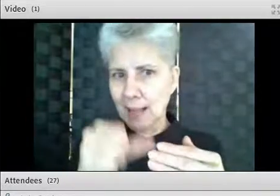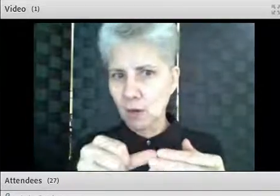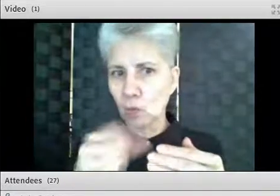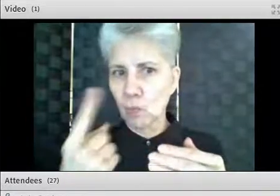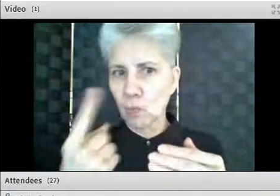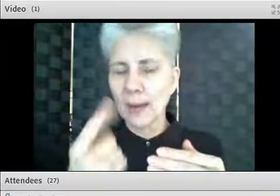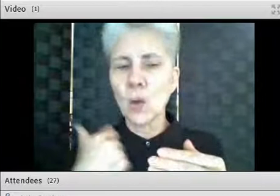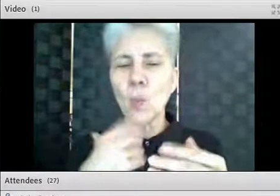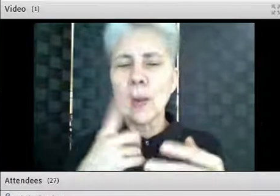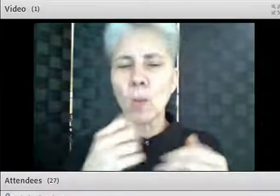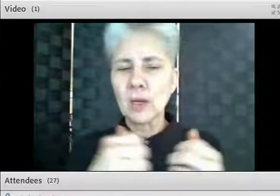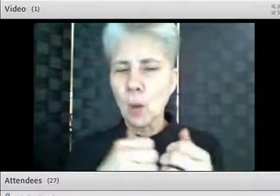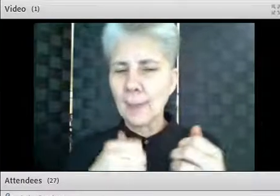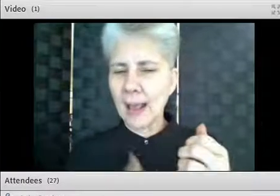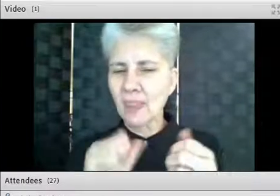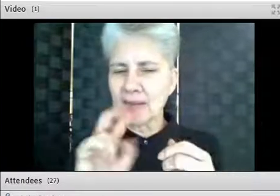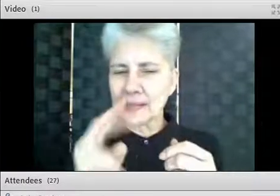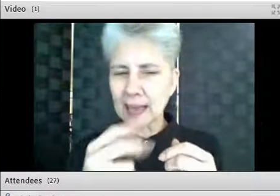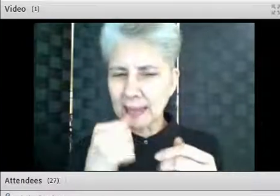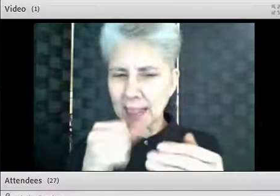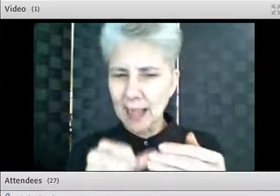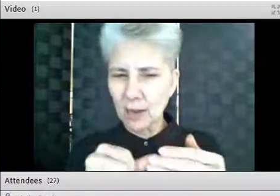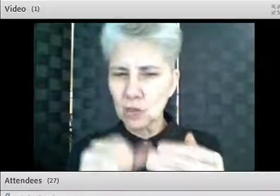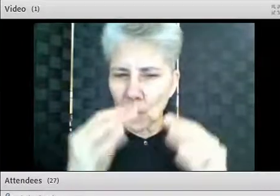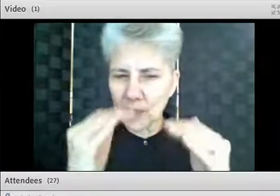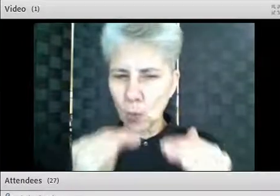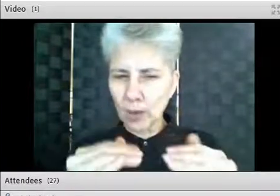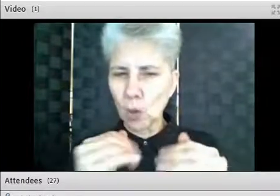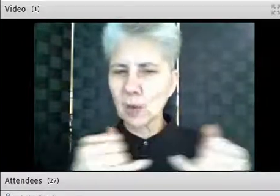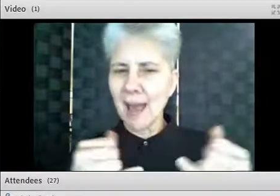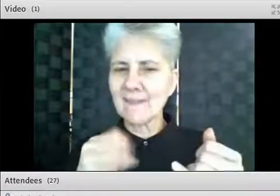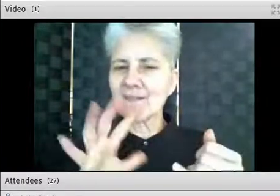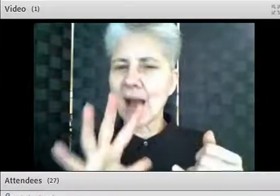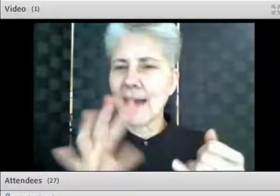We want to go beyond that second letter, so that's why we're going to line five now,